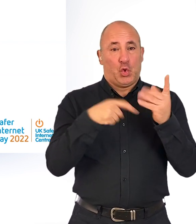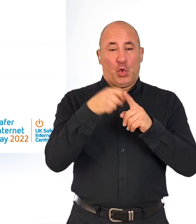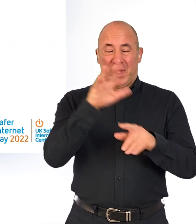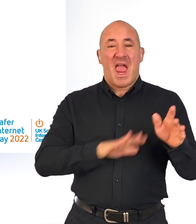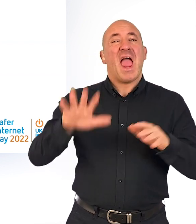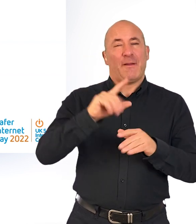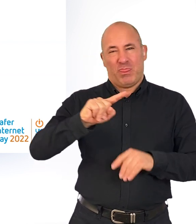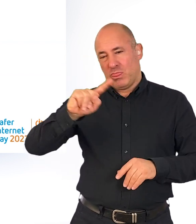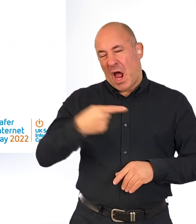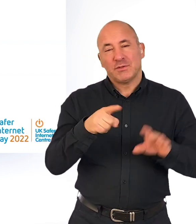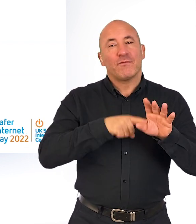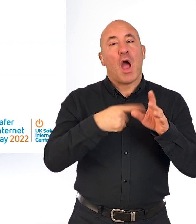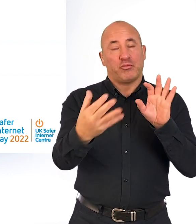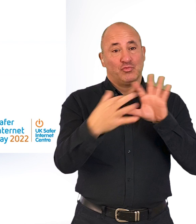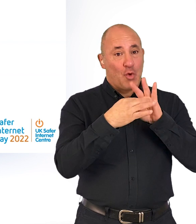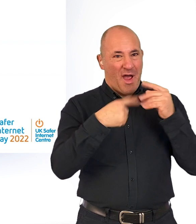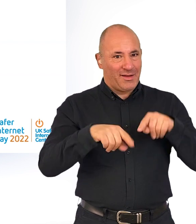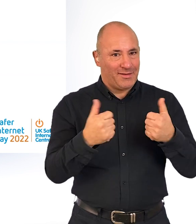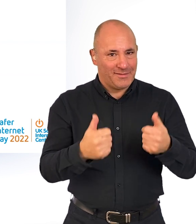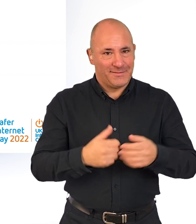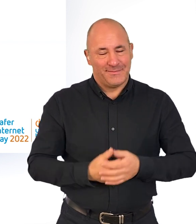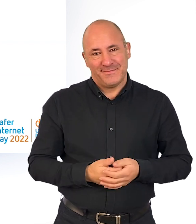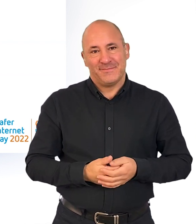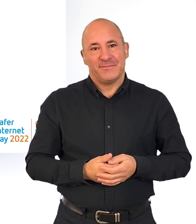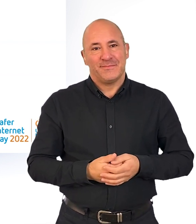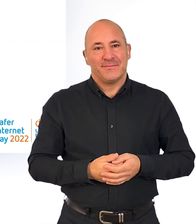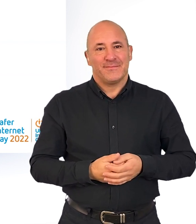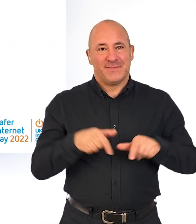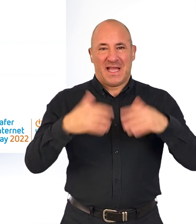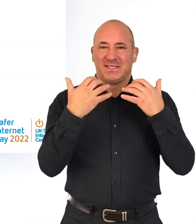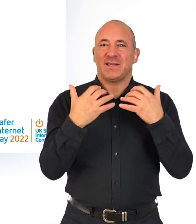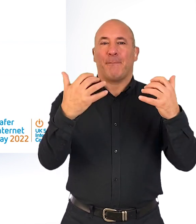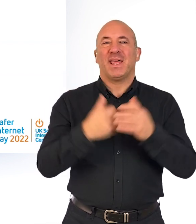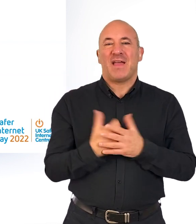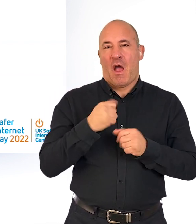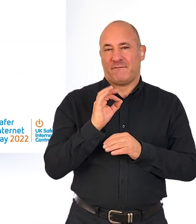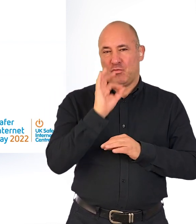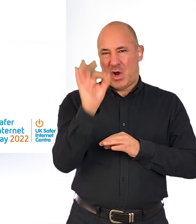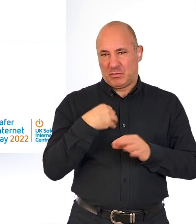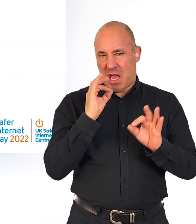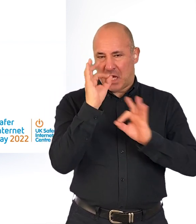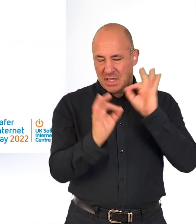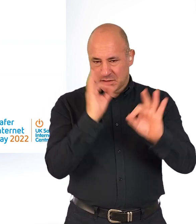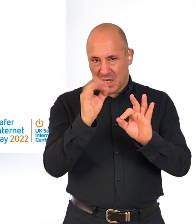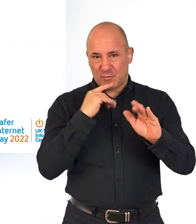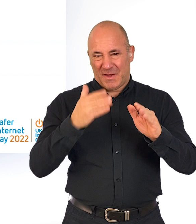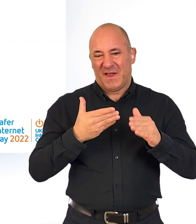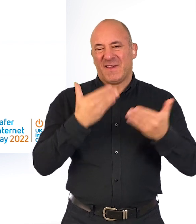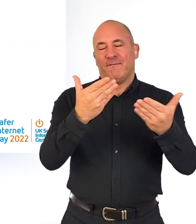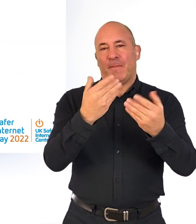with thousands of young people joining in across the UK. In this assembly, I will be asking you questions